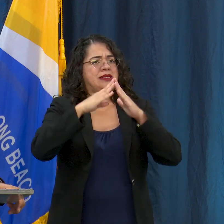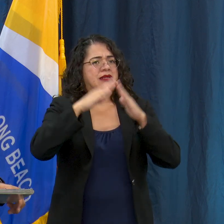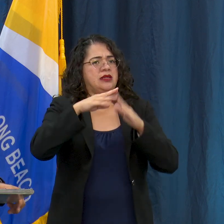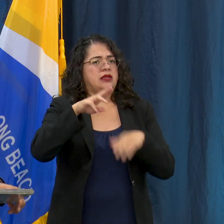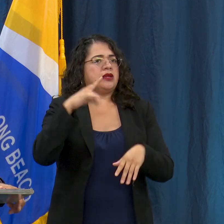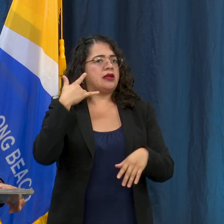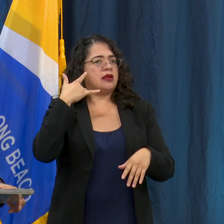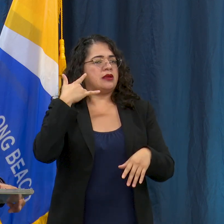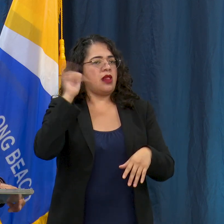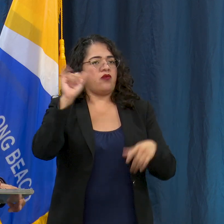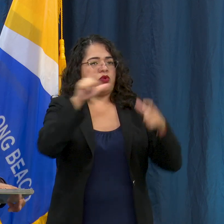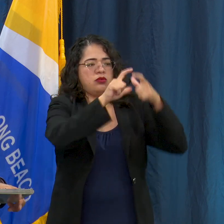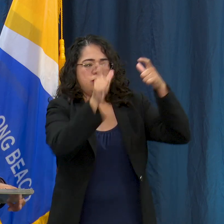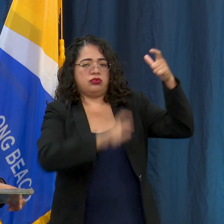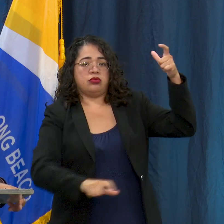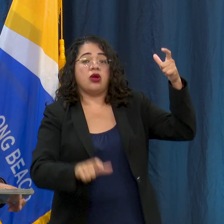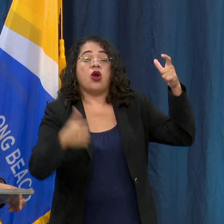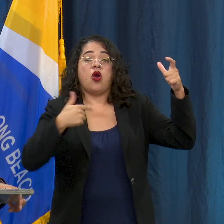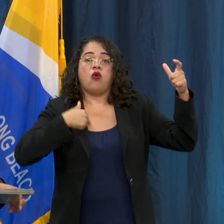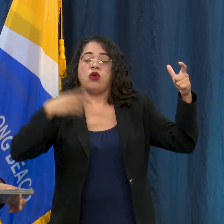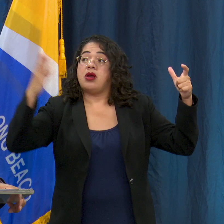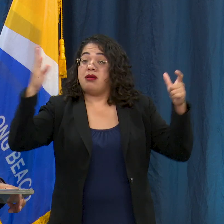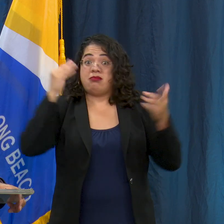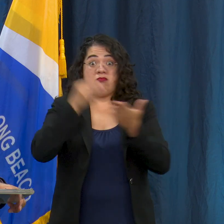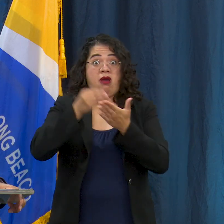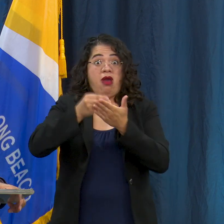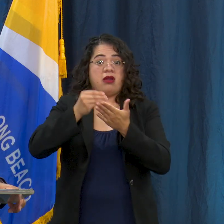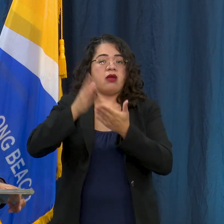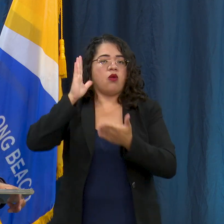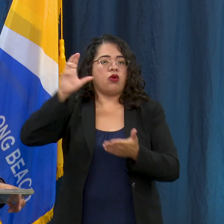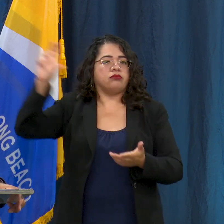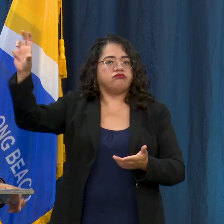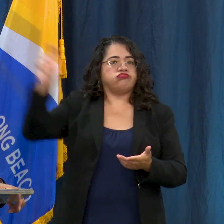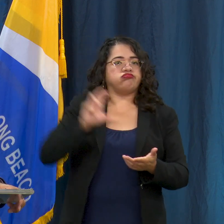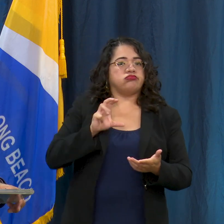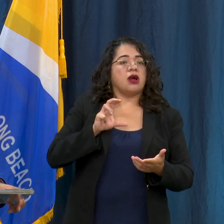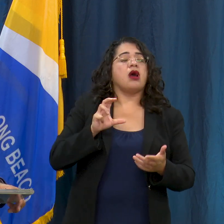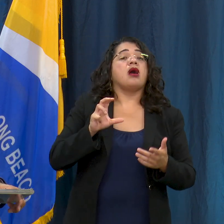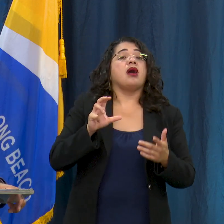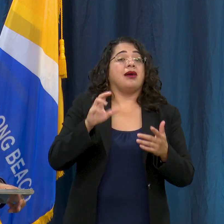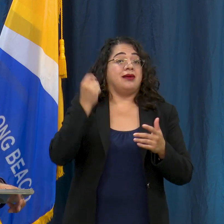funding in the budget proposal that is in front for a vote this week. We expect